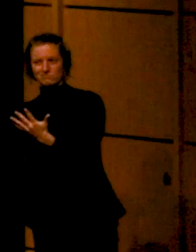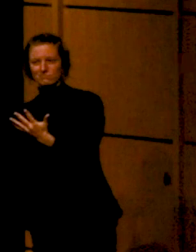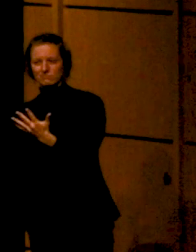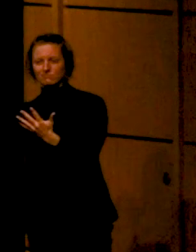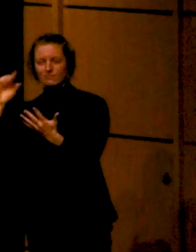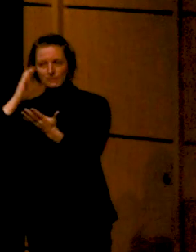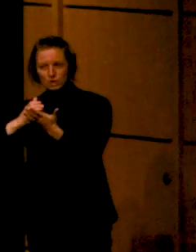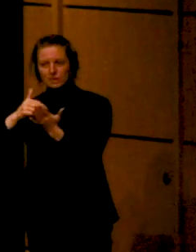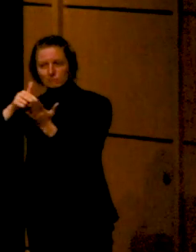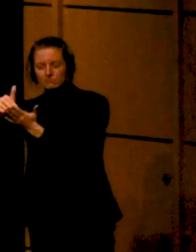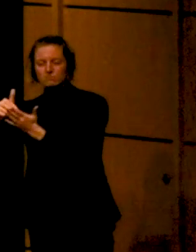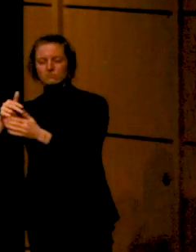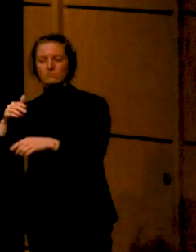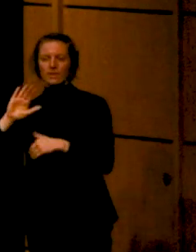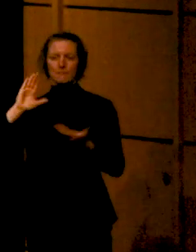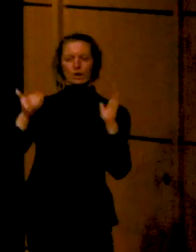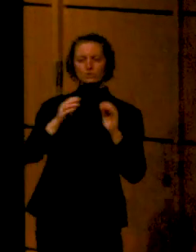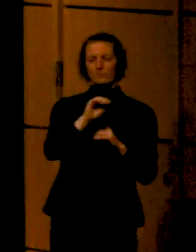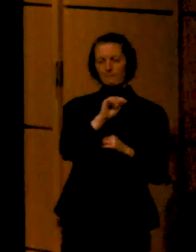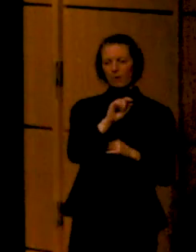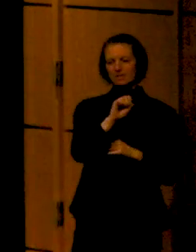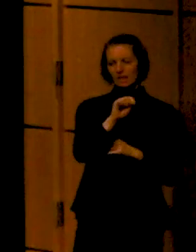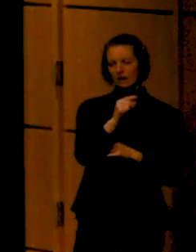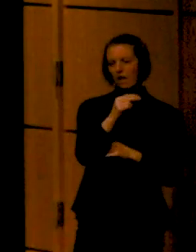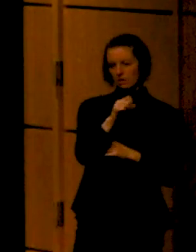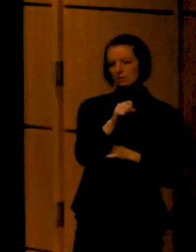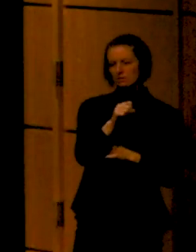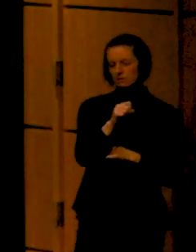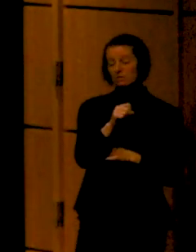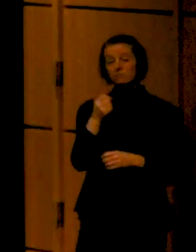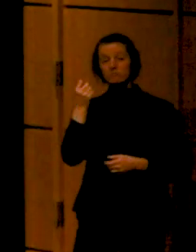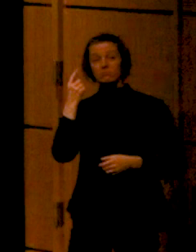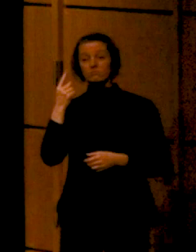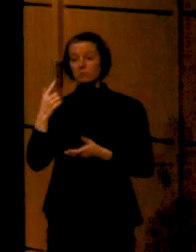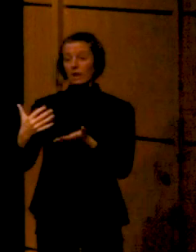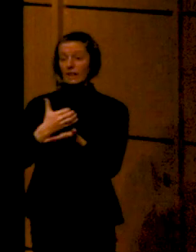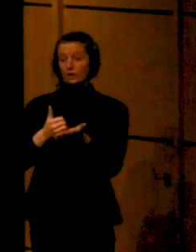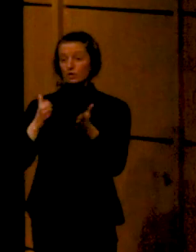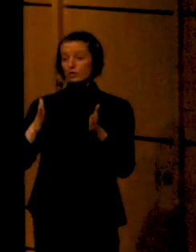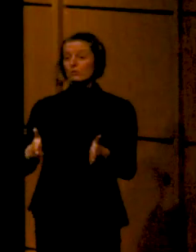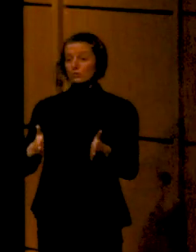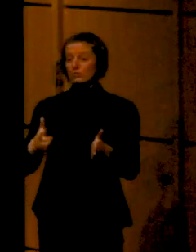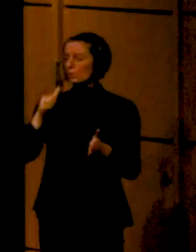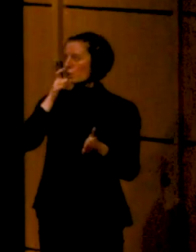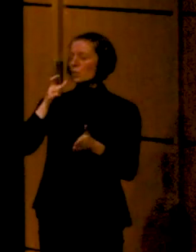And I did learn from the collectors who've so generously loaned us their pictures that,